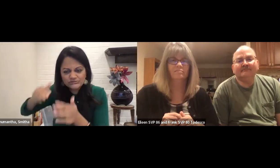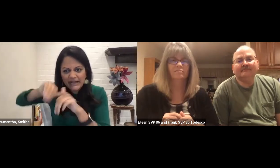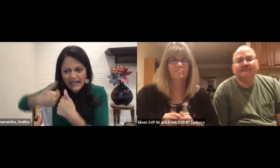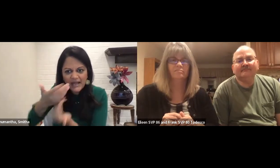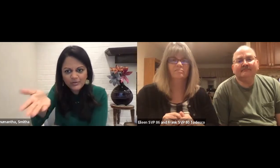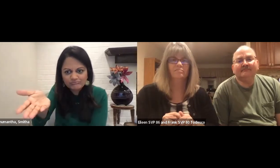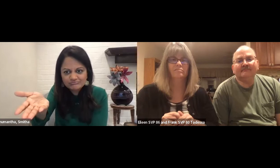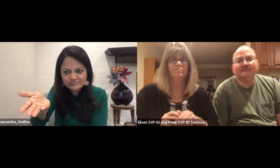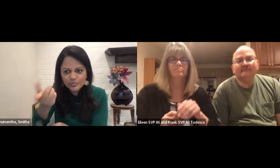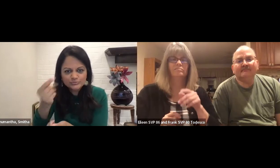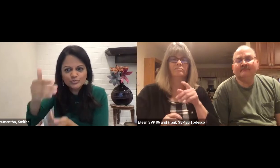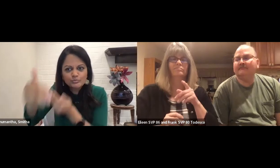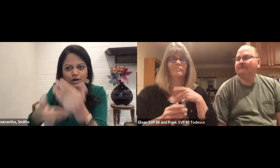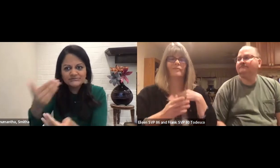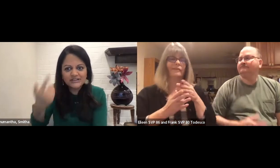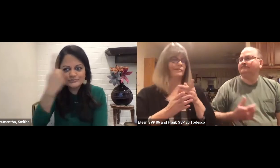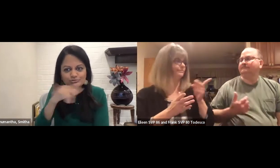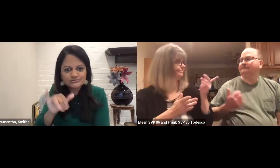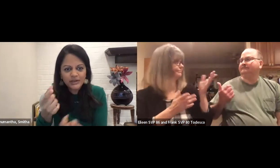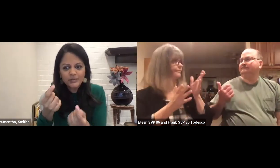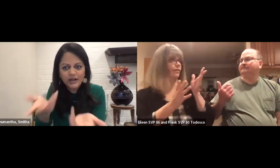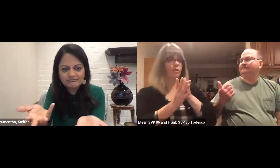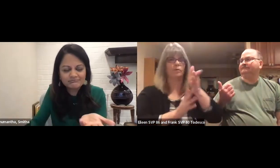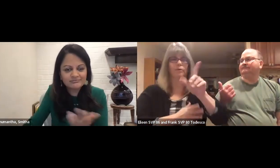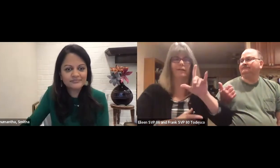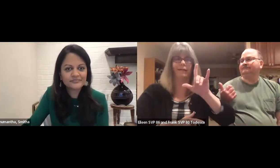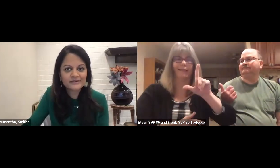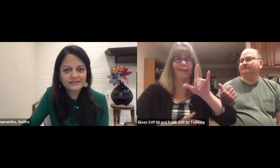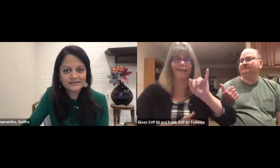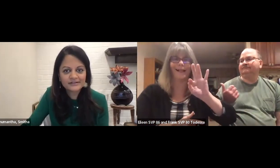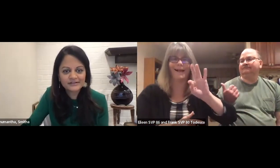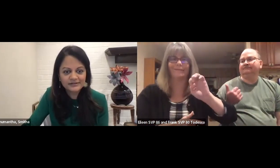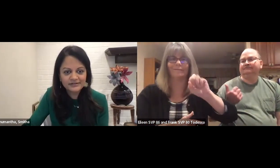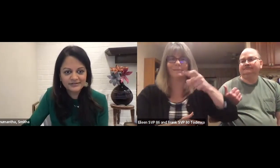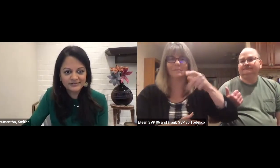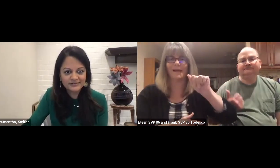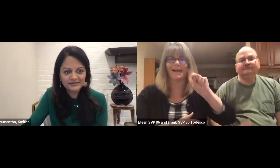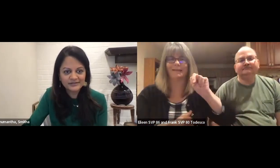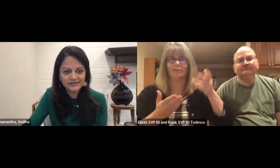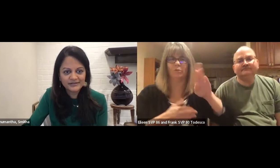with your mom. You know, how did you go about finding the person that was just recently assigned to you in the past two weeks?